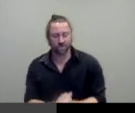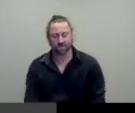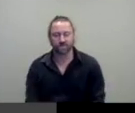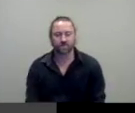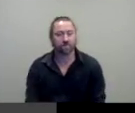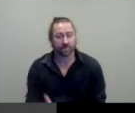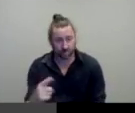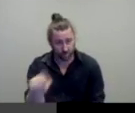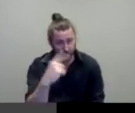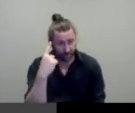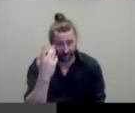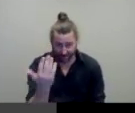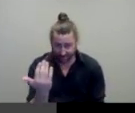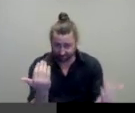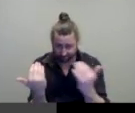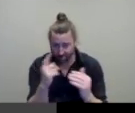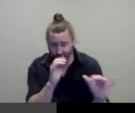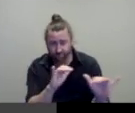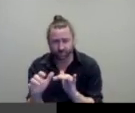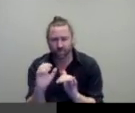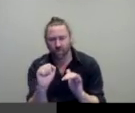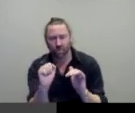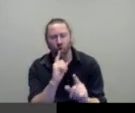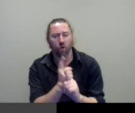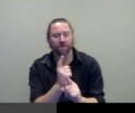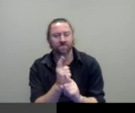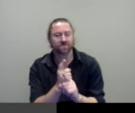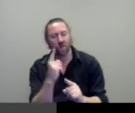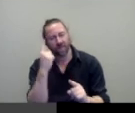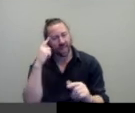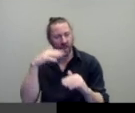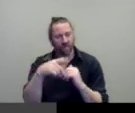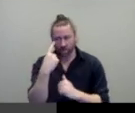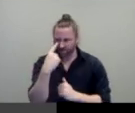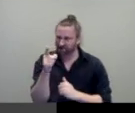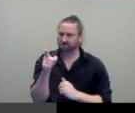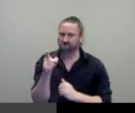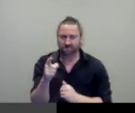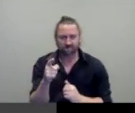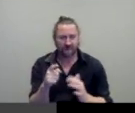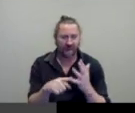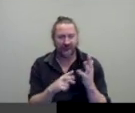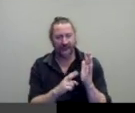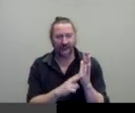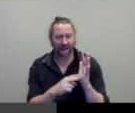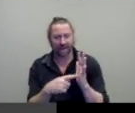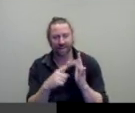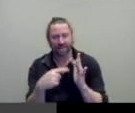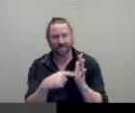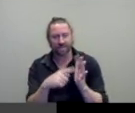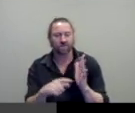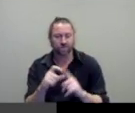share with me your thoughts in the comments all right let's reveal our answers lucinda thank you